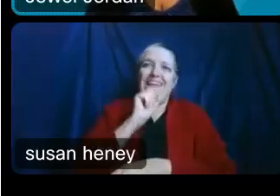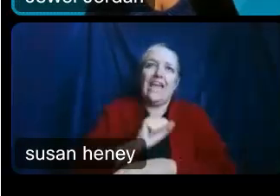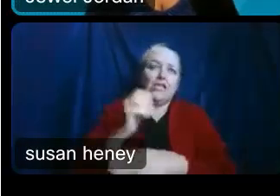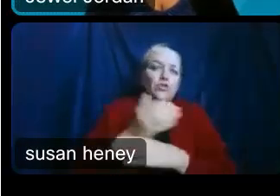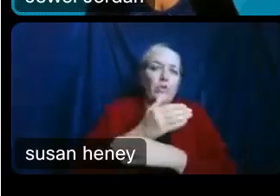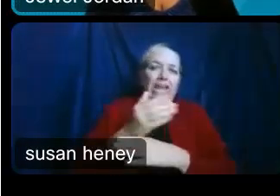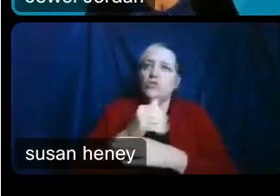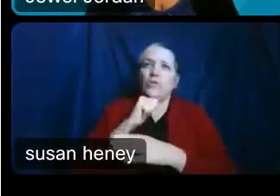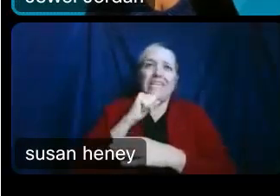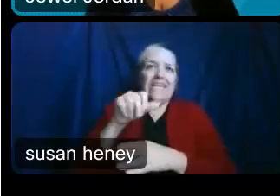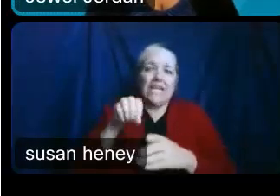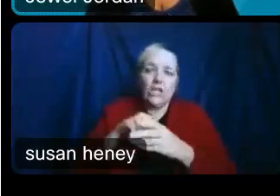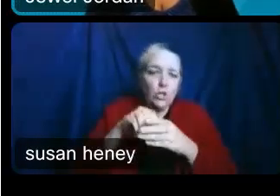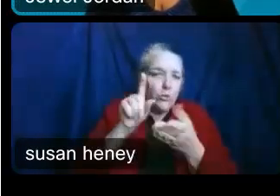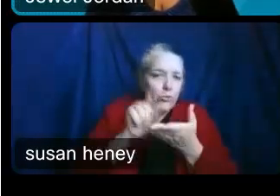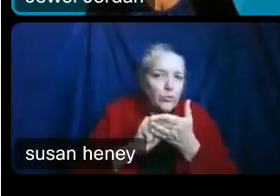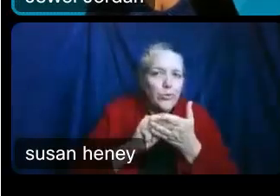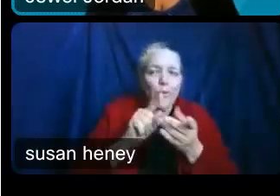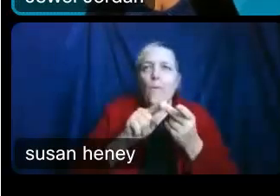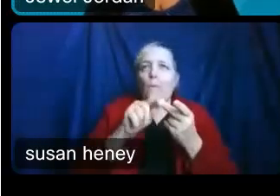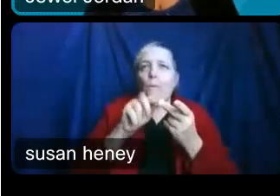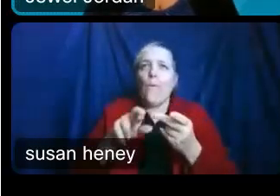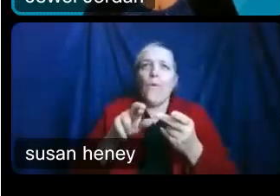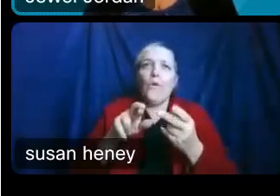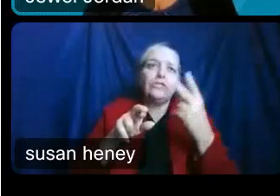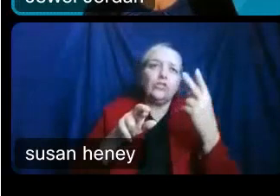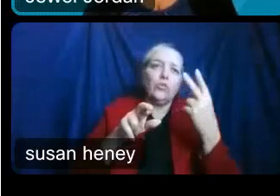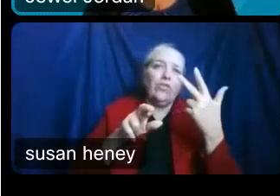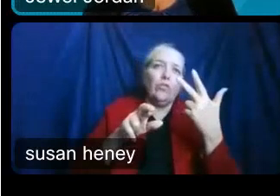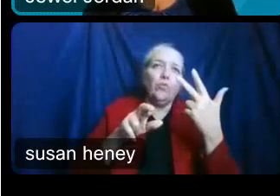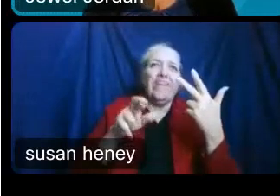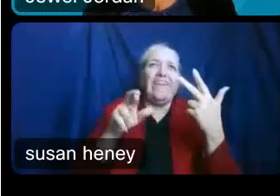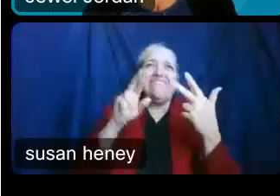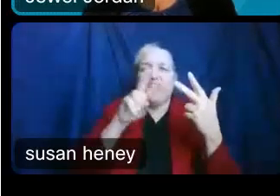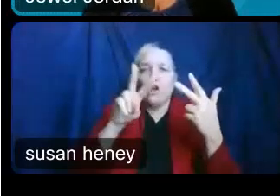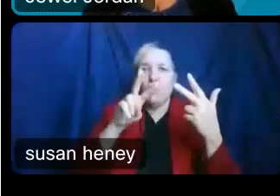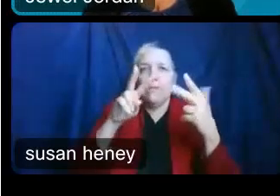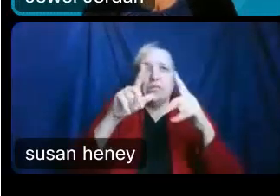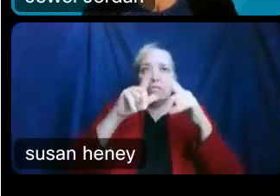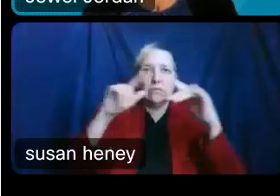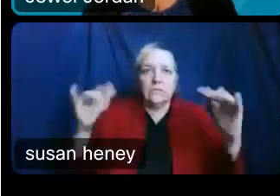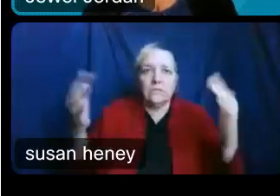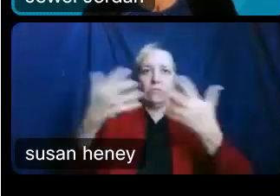or across have two or three or four variables that we don't publish. That's the real power